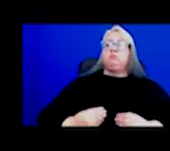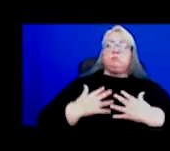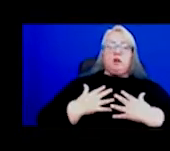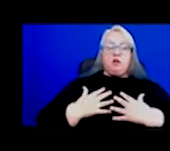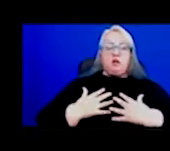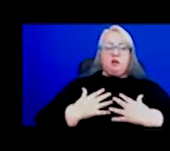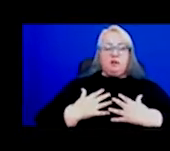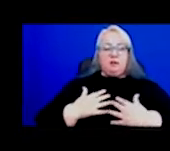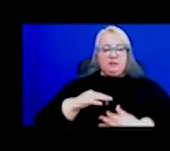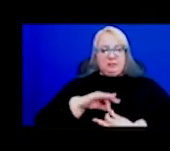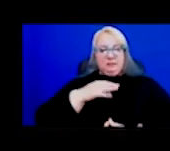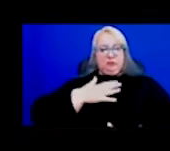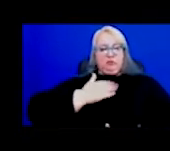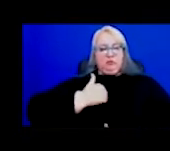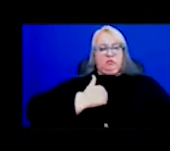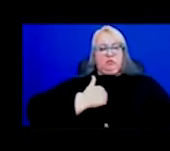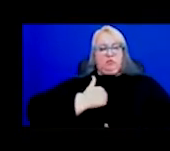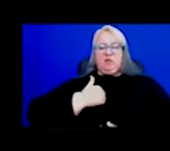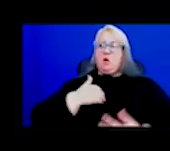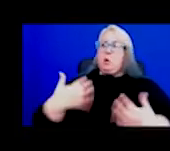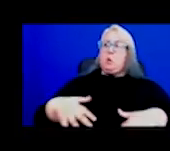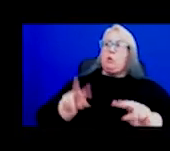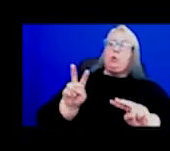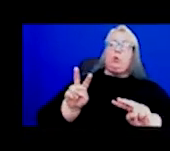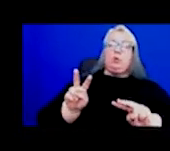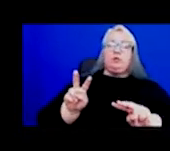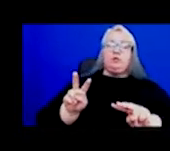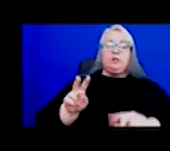of Public Health Services, very directly from a patient perspective, but also medical services